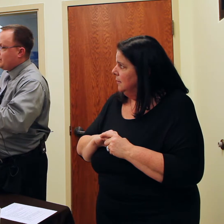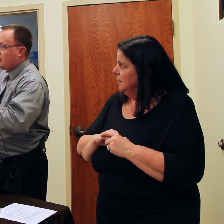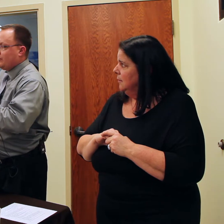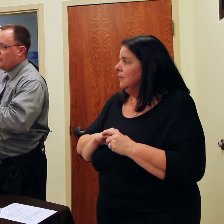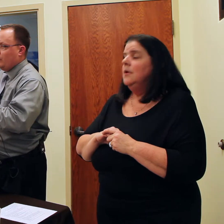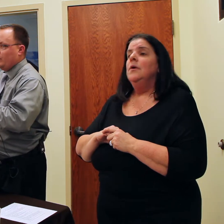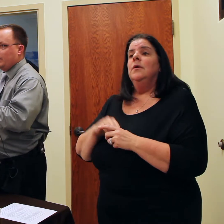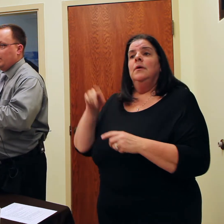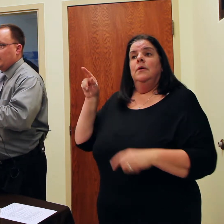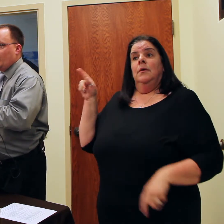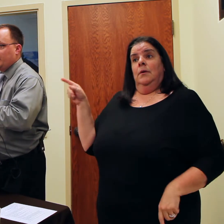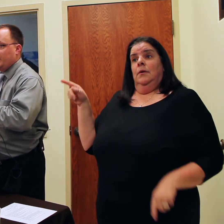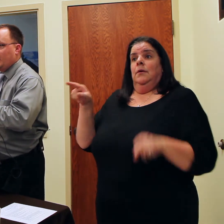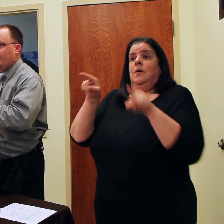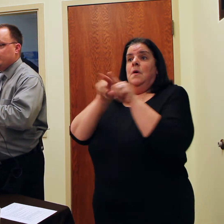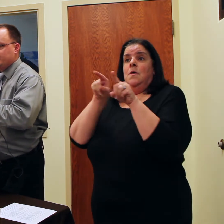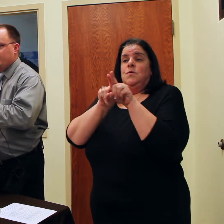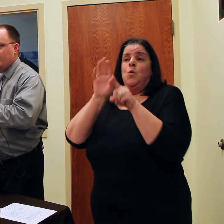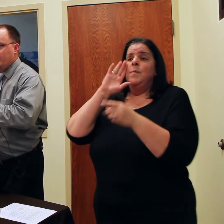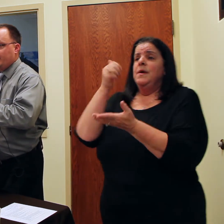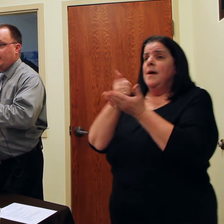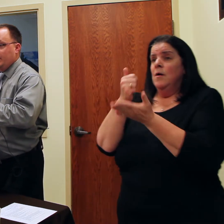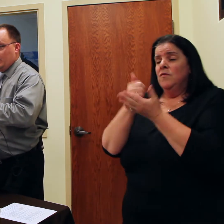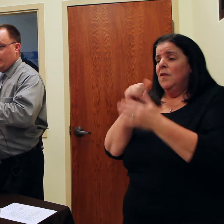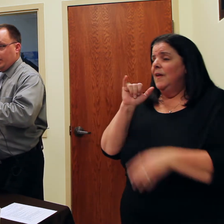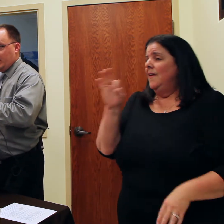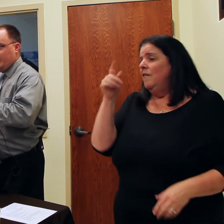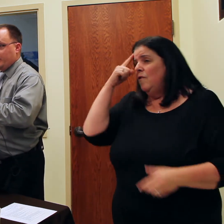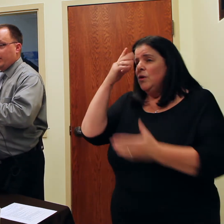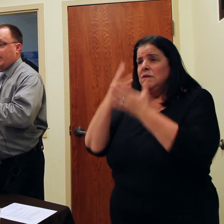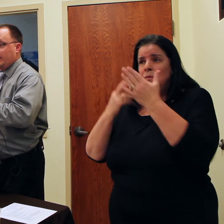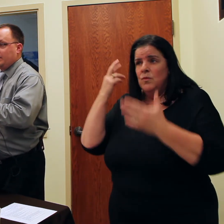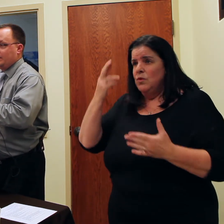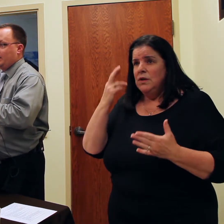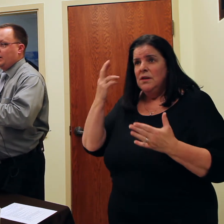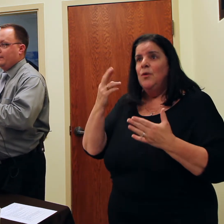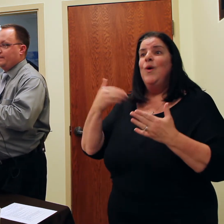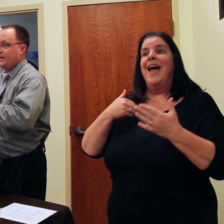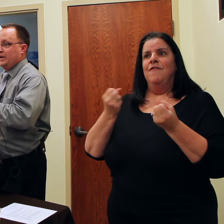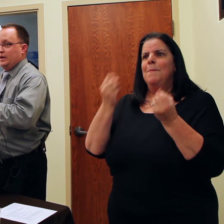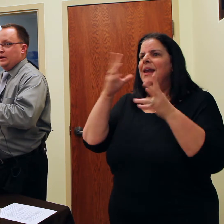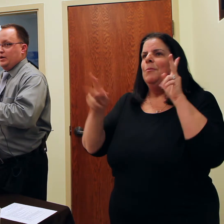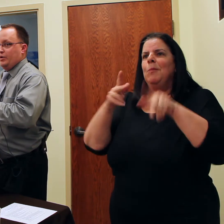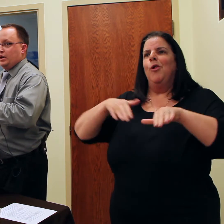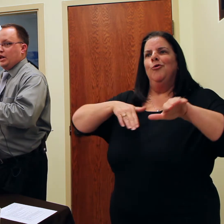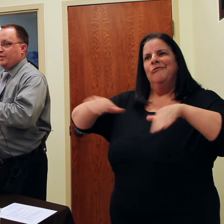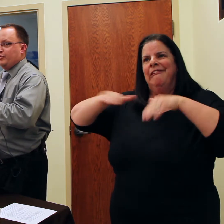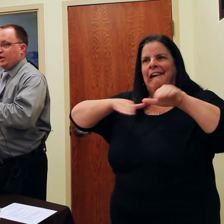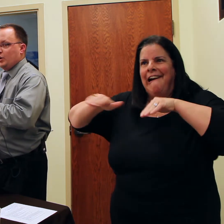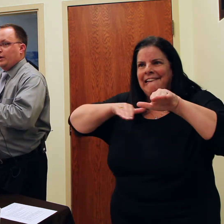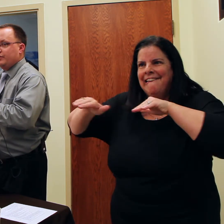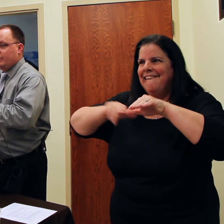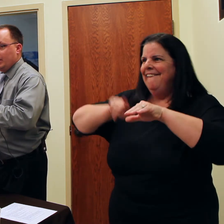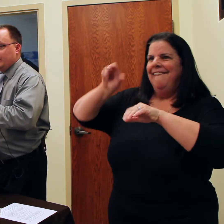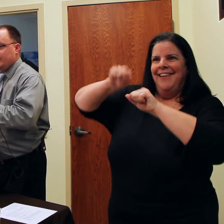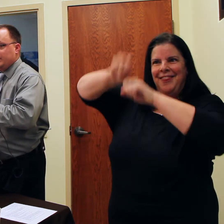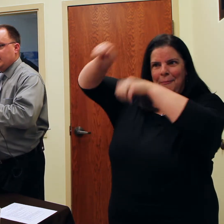This is also going to be helpful should we have, we get a lot of people that hike, we get a lot of people that go out into the mountains,